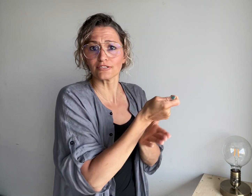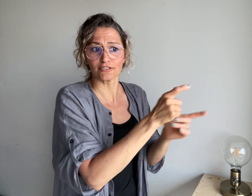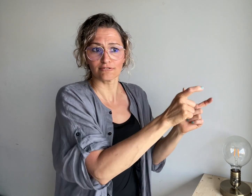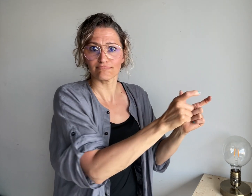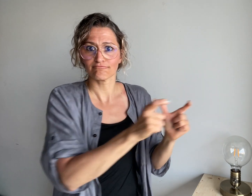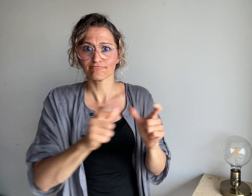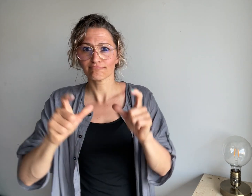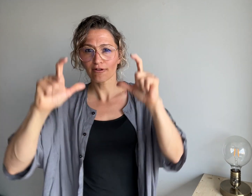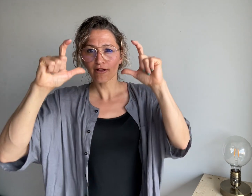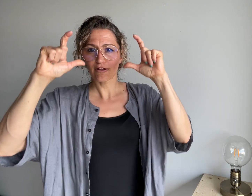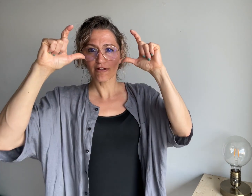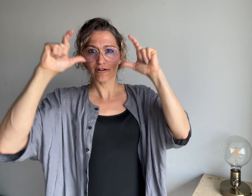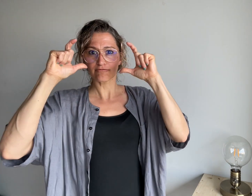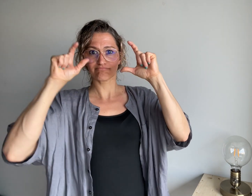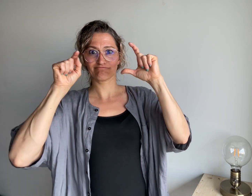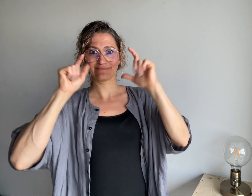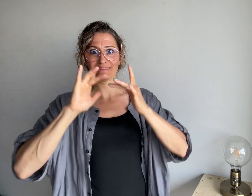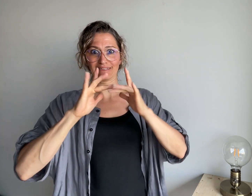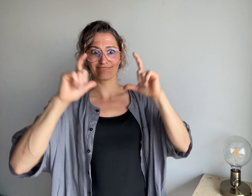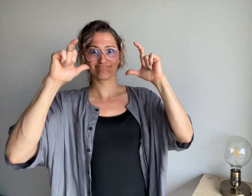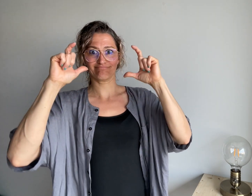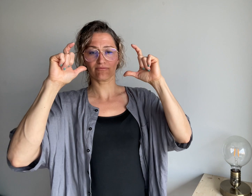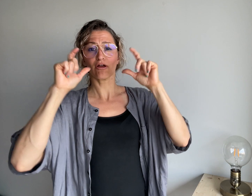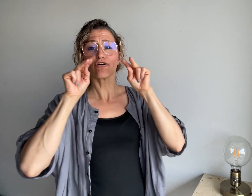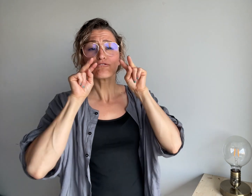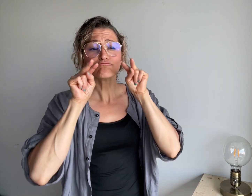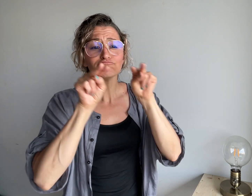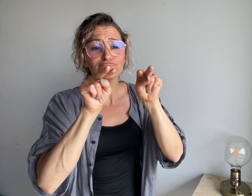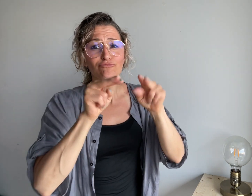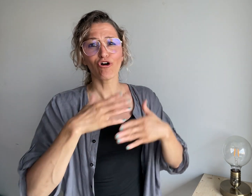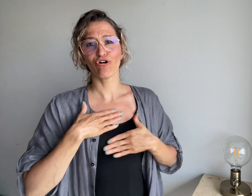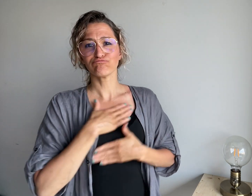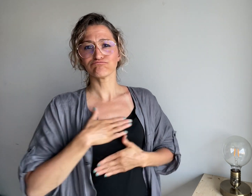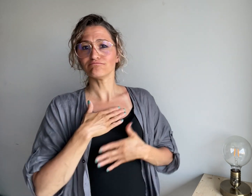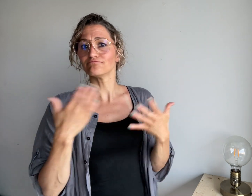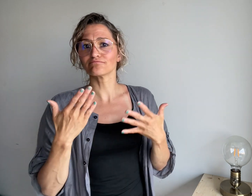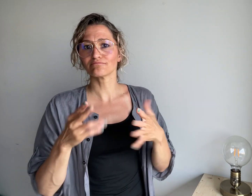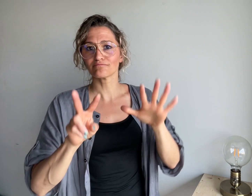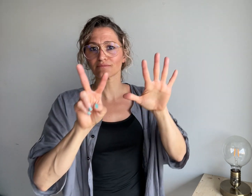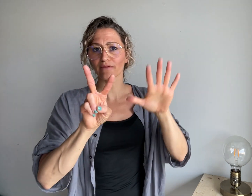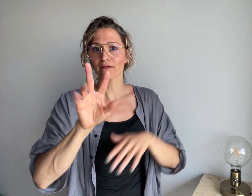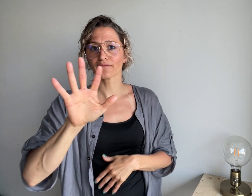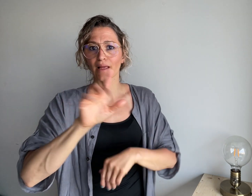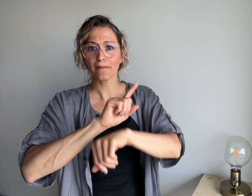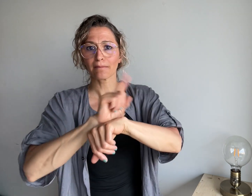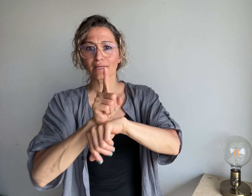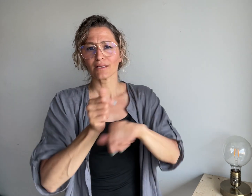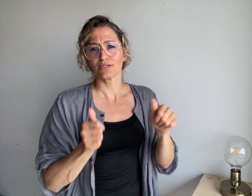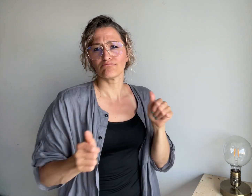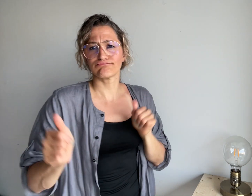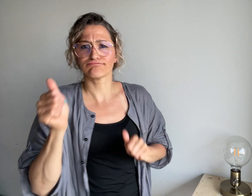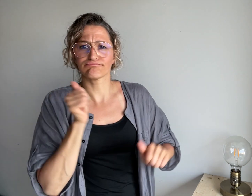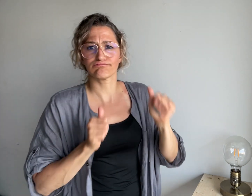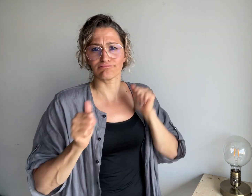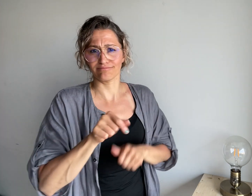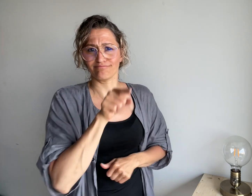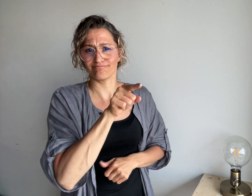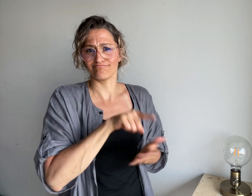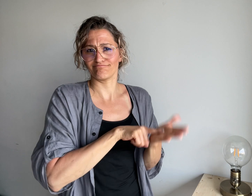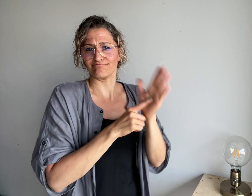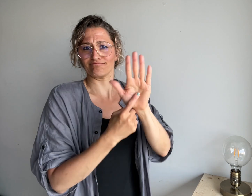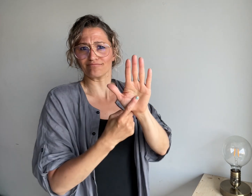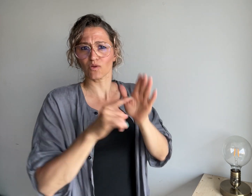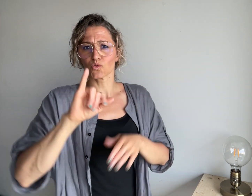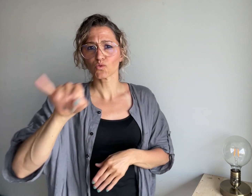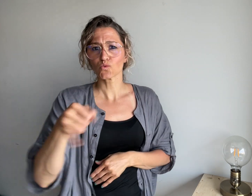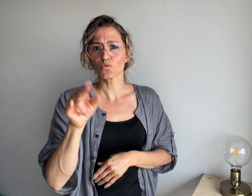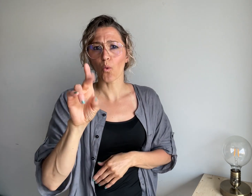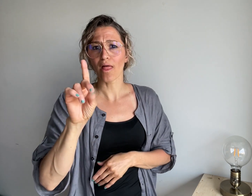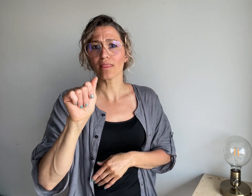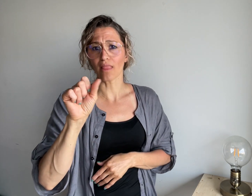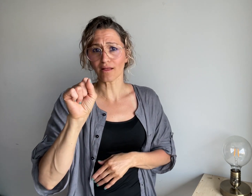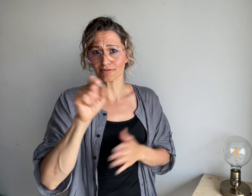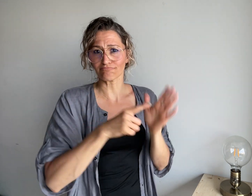to enjoy the 75-minute performance of Judas in the comfort